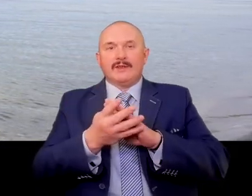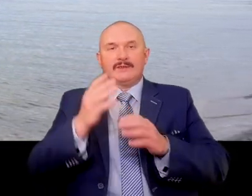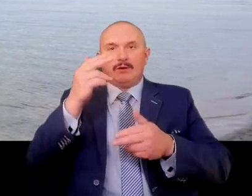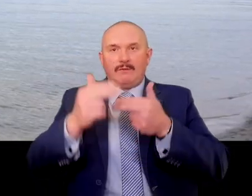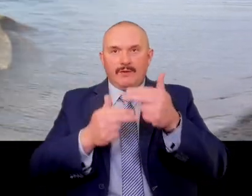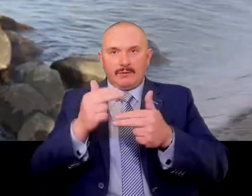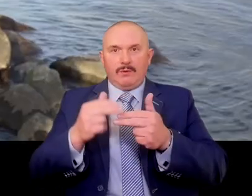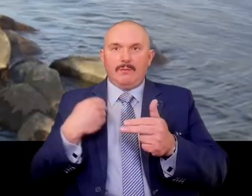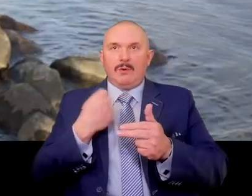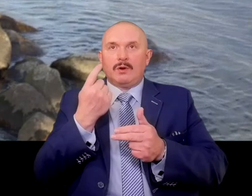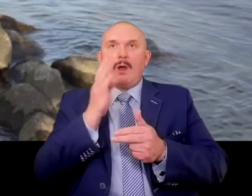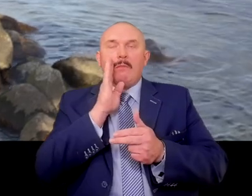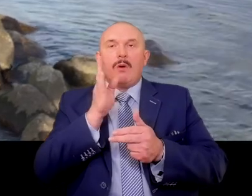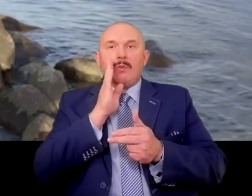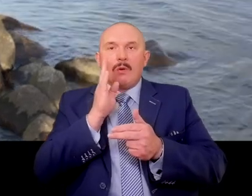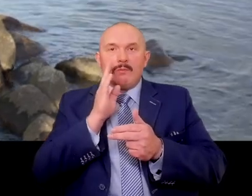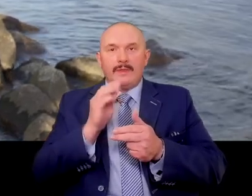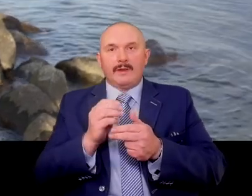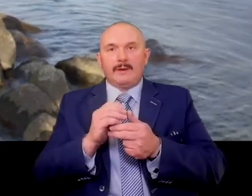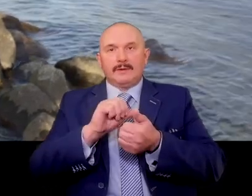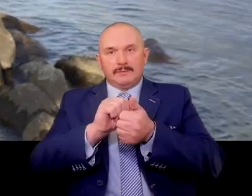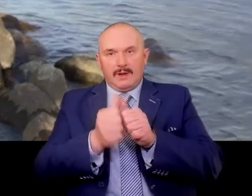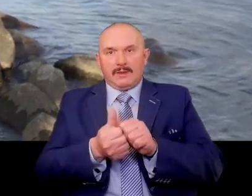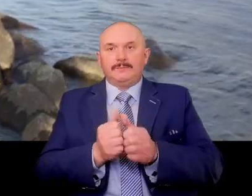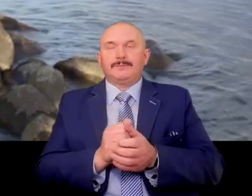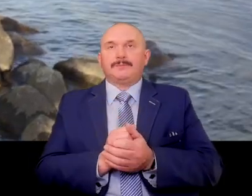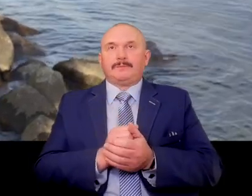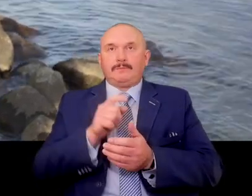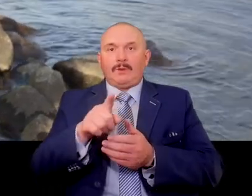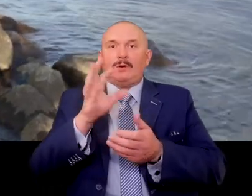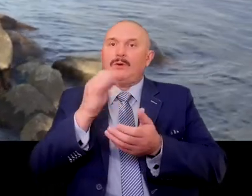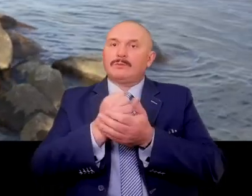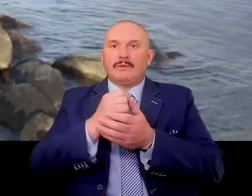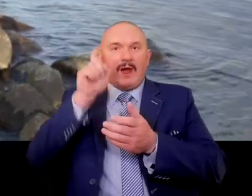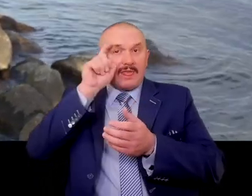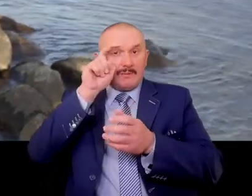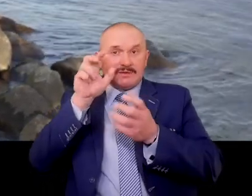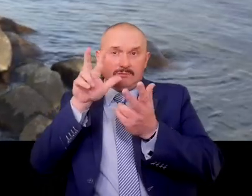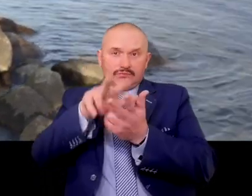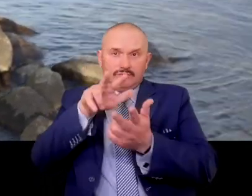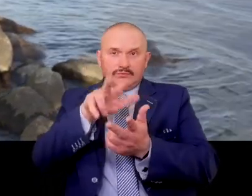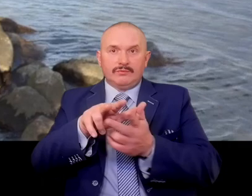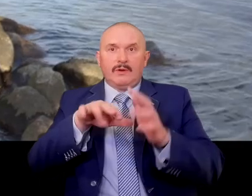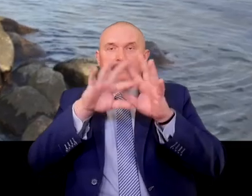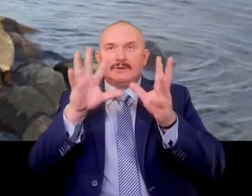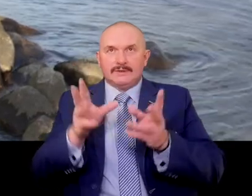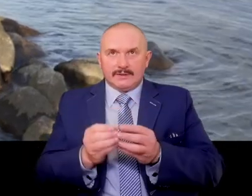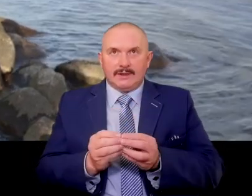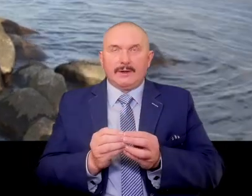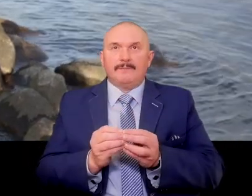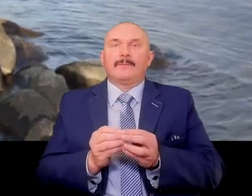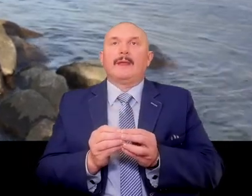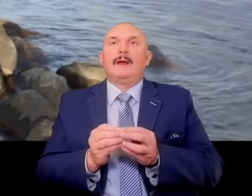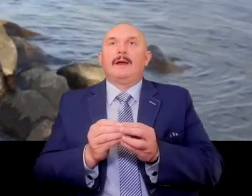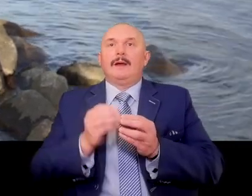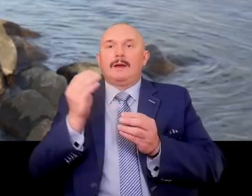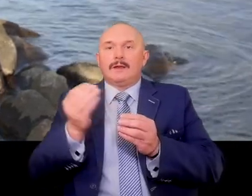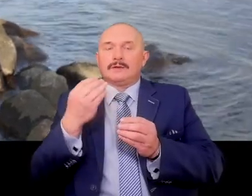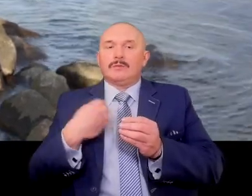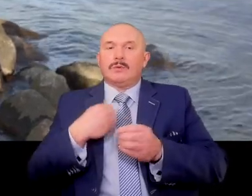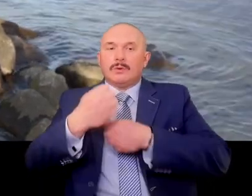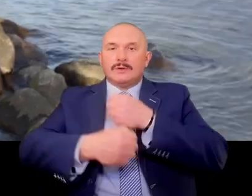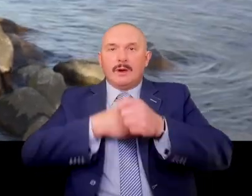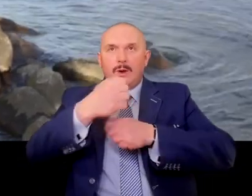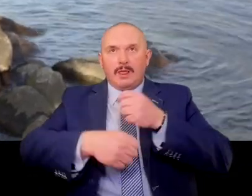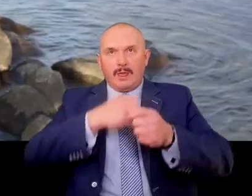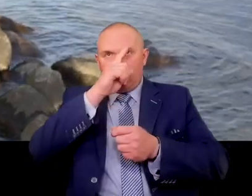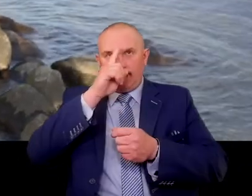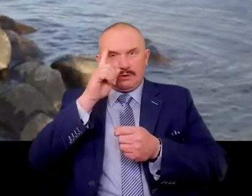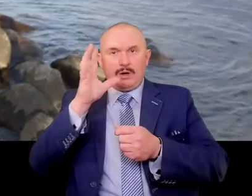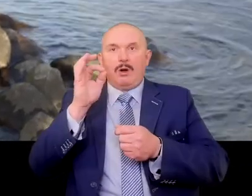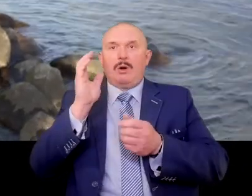On the one hand, it was connected with Germanization, on the other hand with some grassroots activities of the Kashubian society,